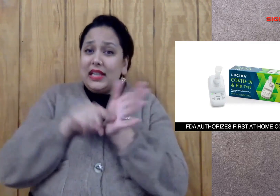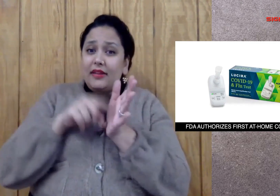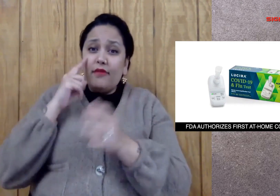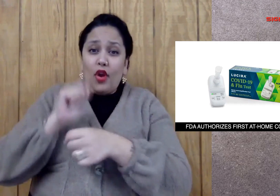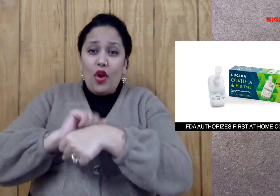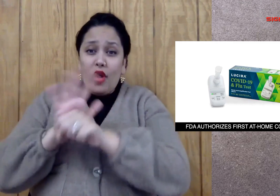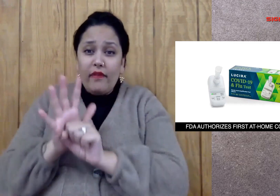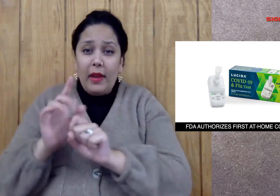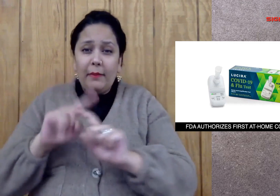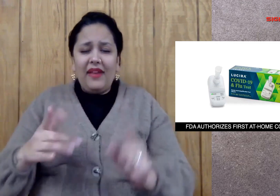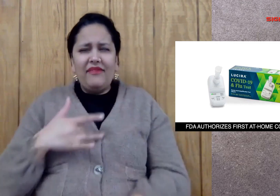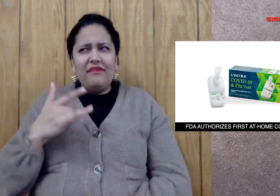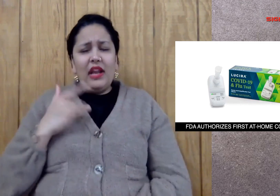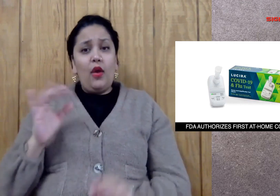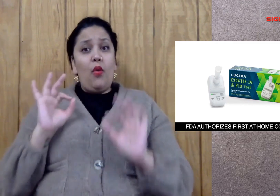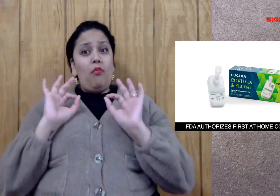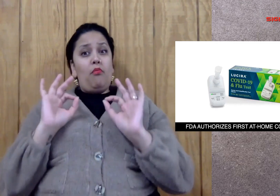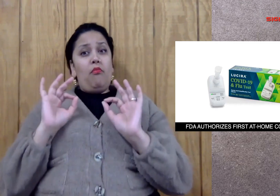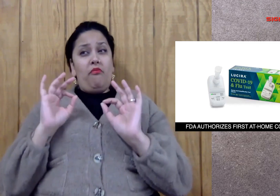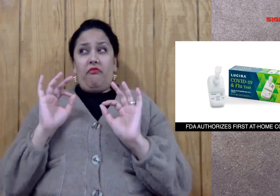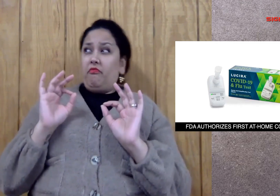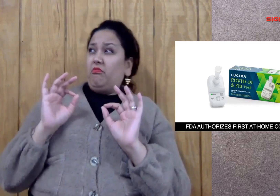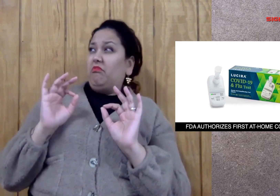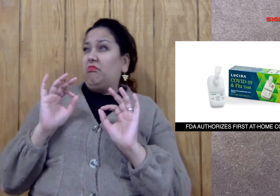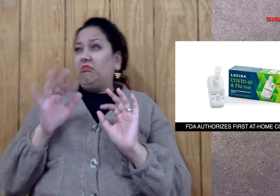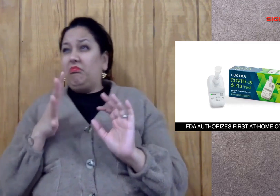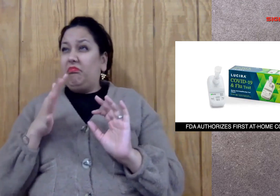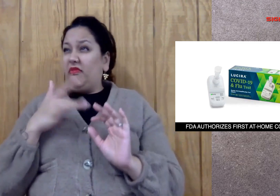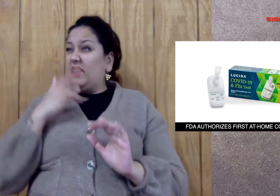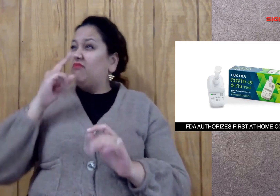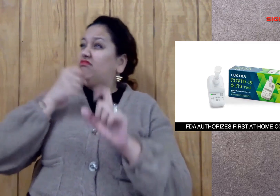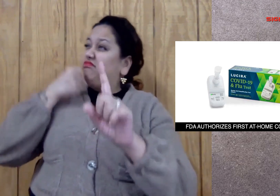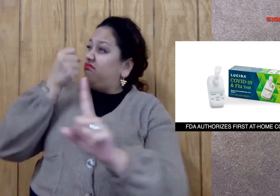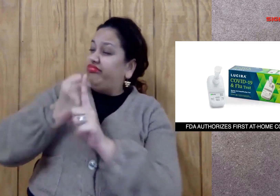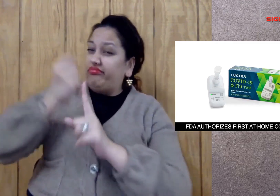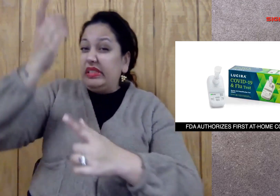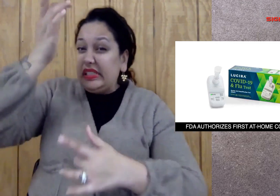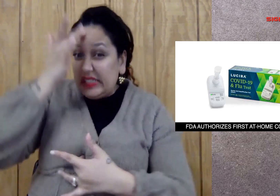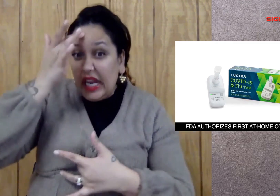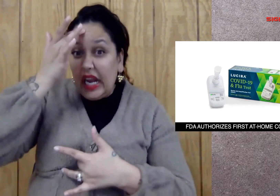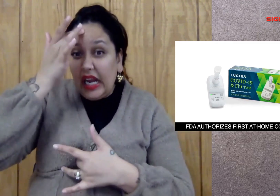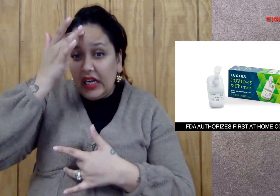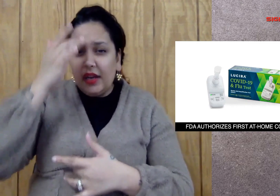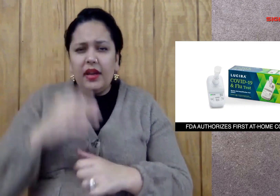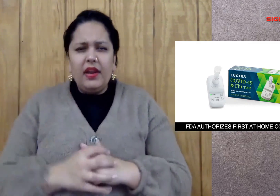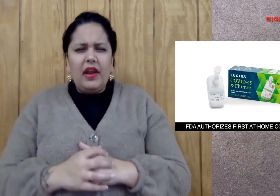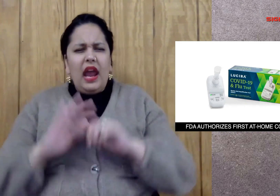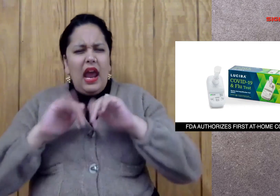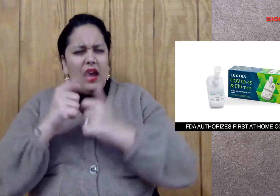If you test negative for covid, but still feel sick. How do you know if you have a flu?